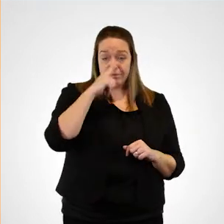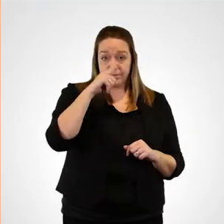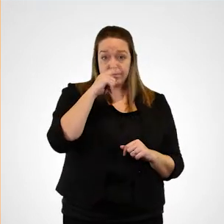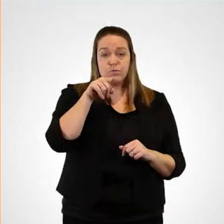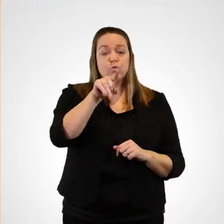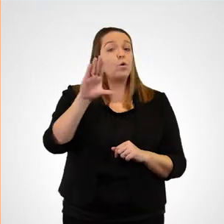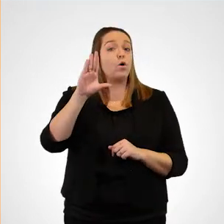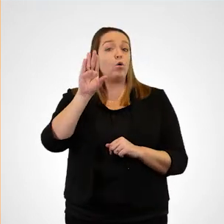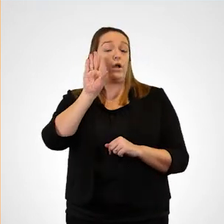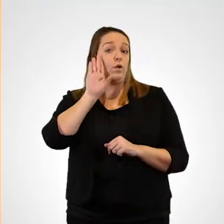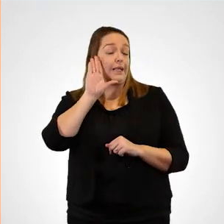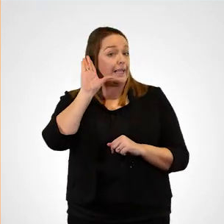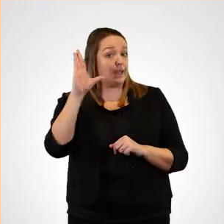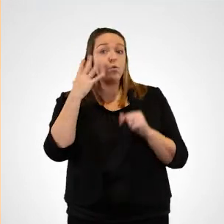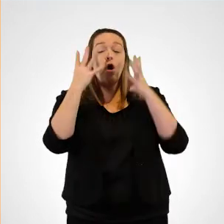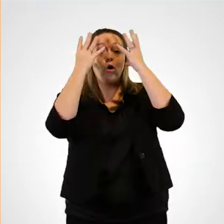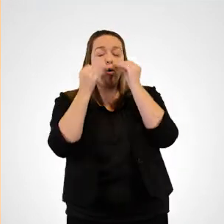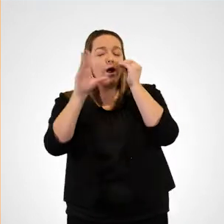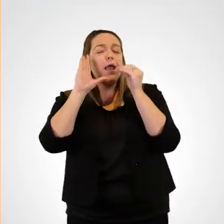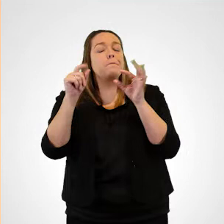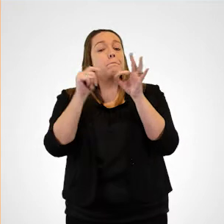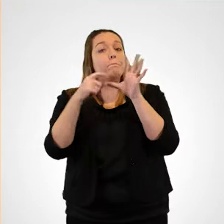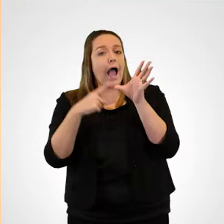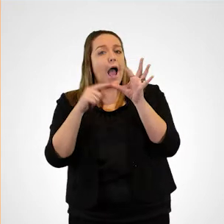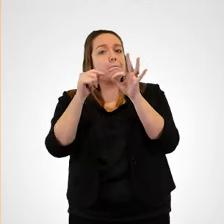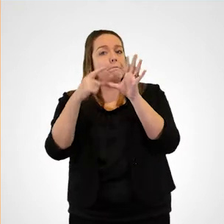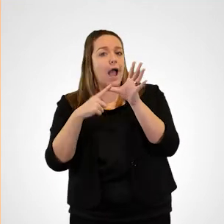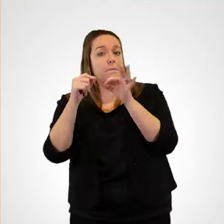what you hear with your eyes closed is "ba",